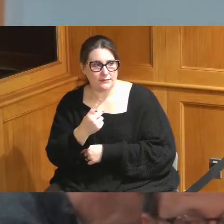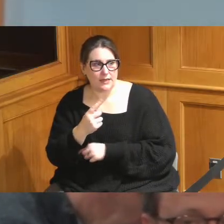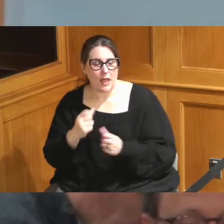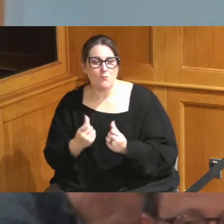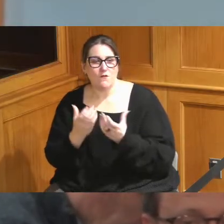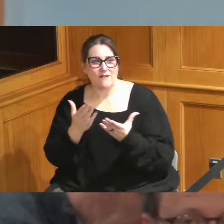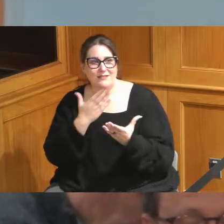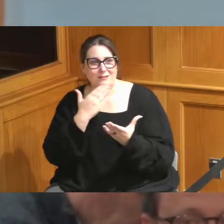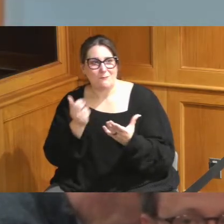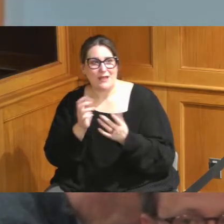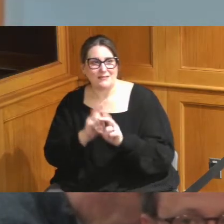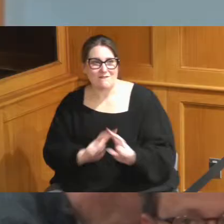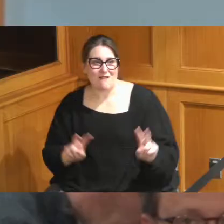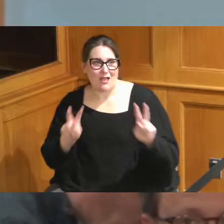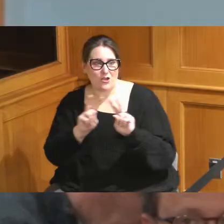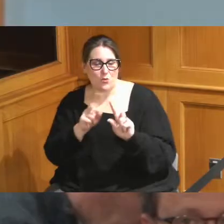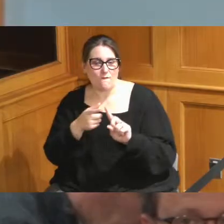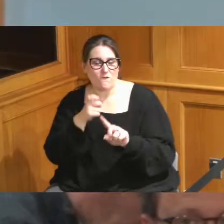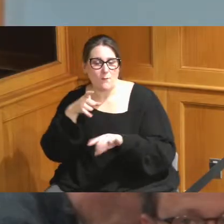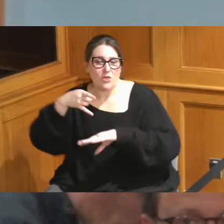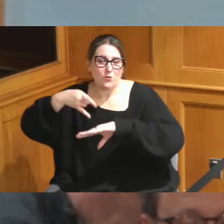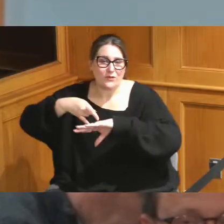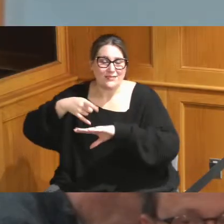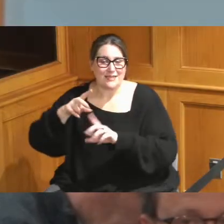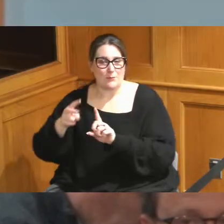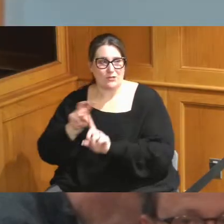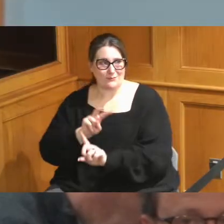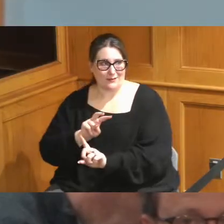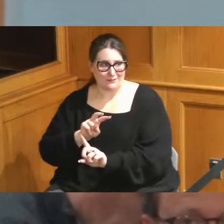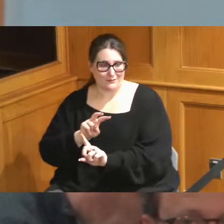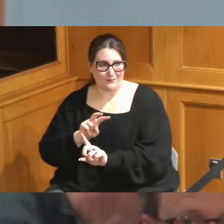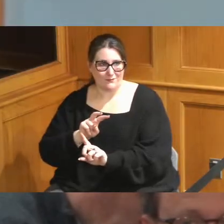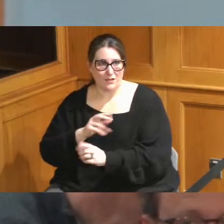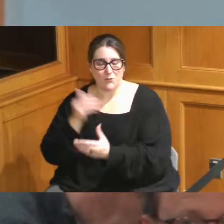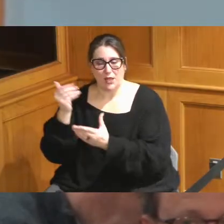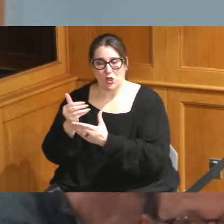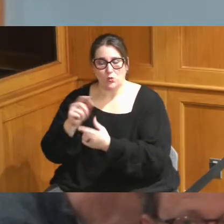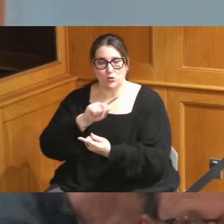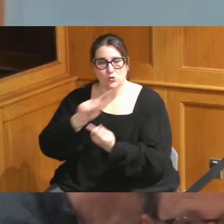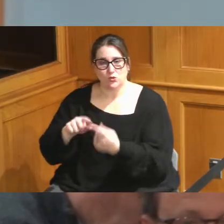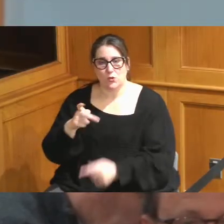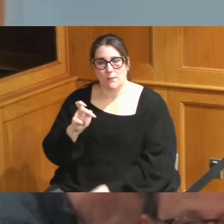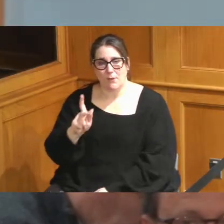the best value from a real estate perspective to be closest to the park. And that's one thing that